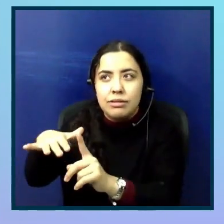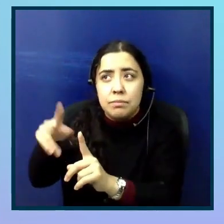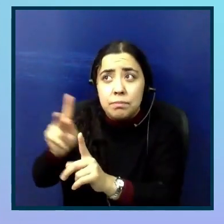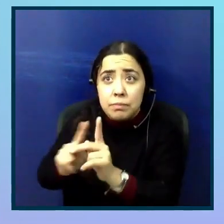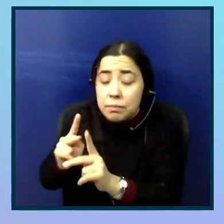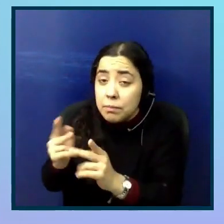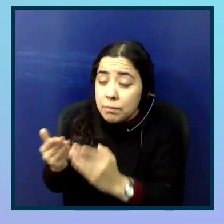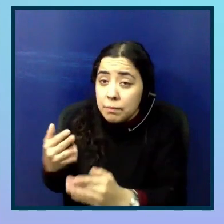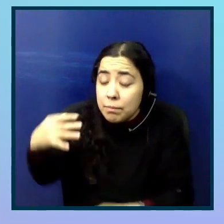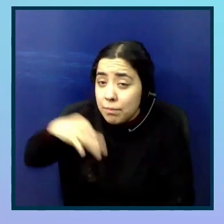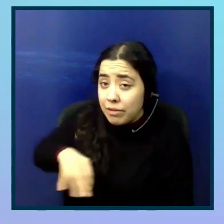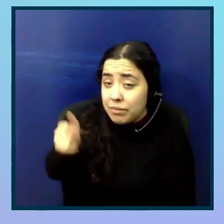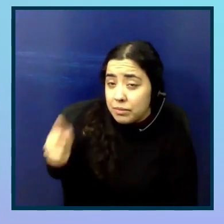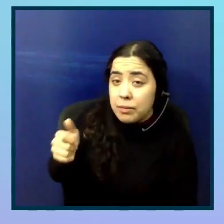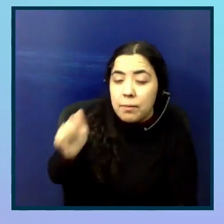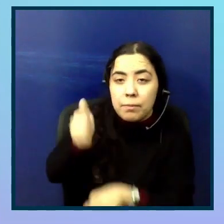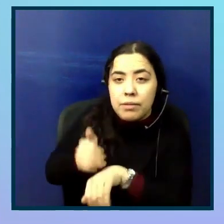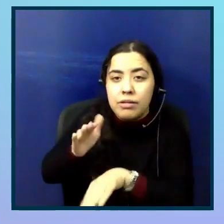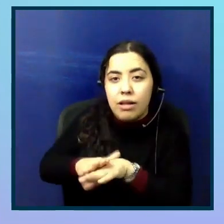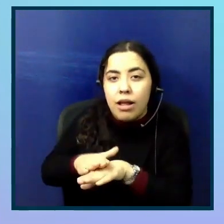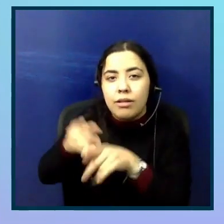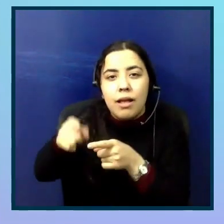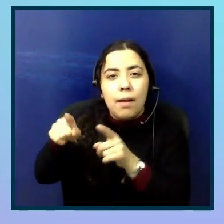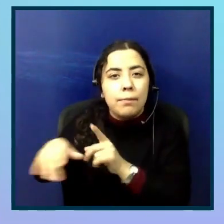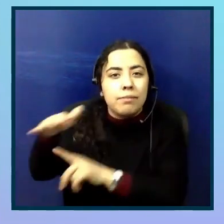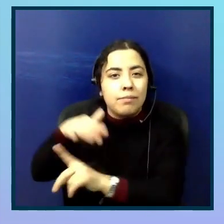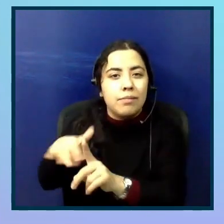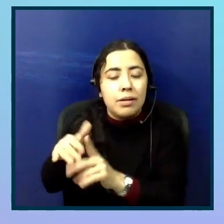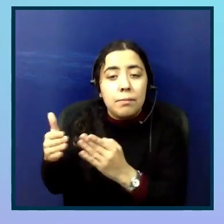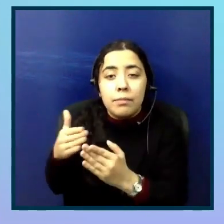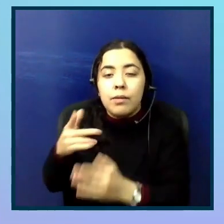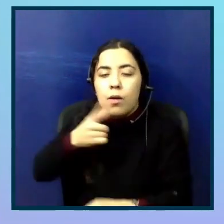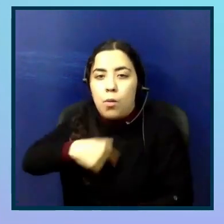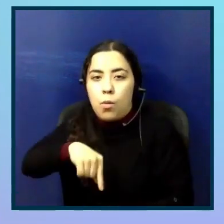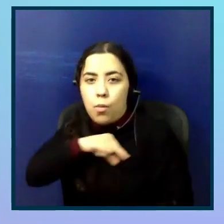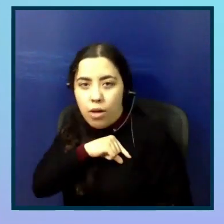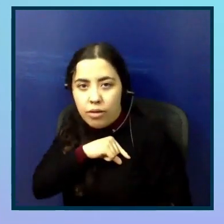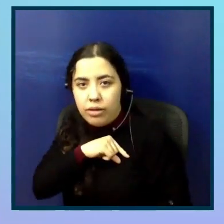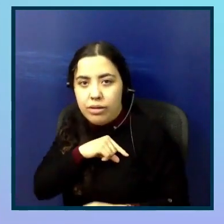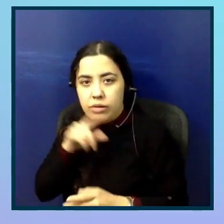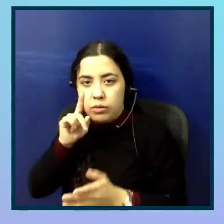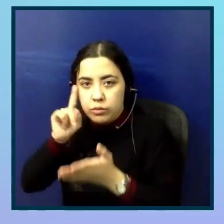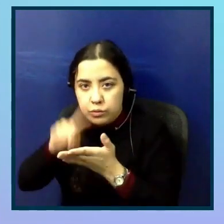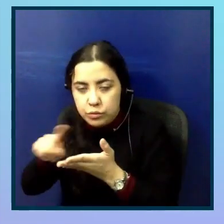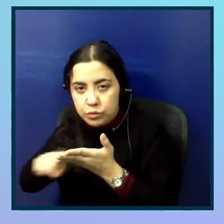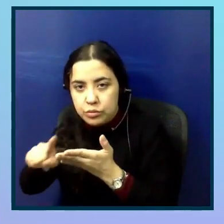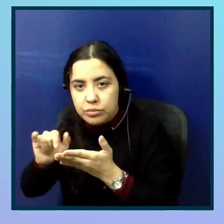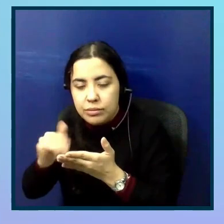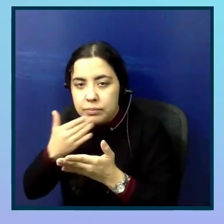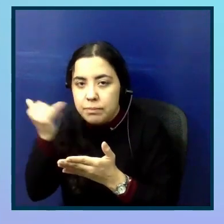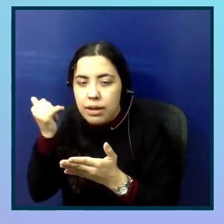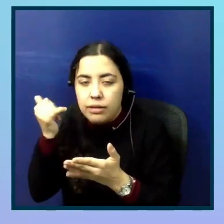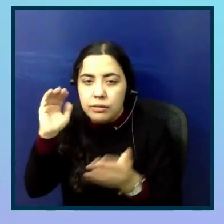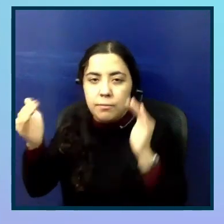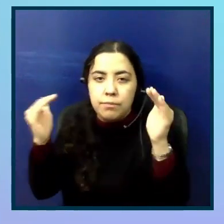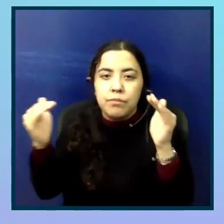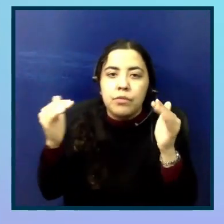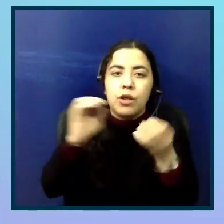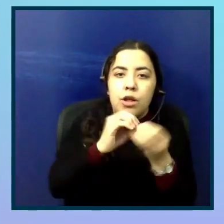So qualitative research is probably one of the best ways in which you can gauge the impact of your future